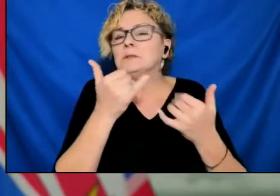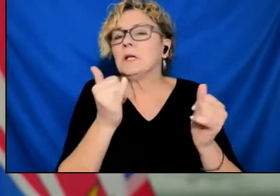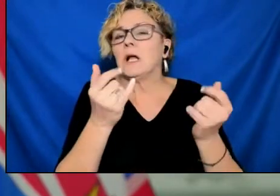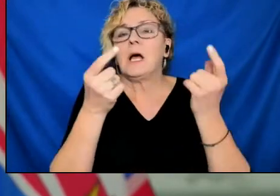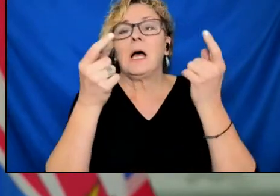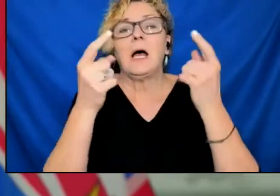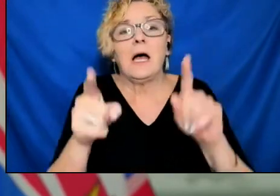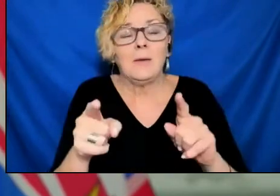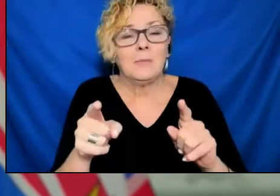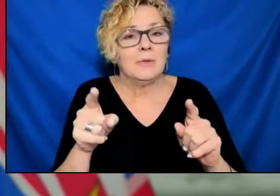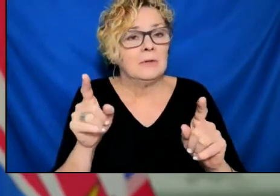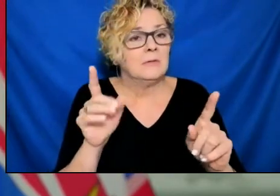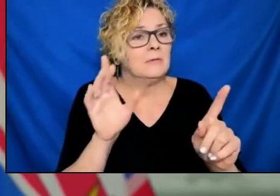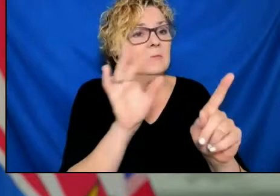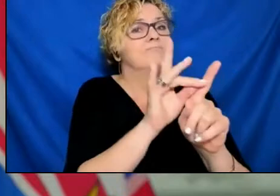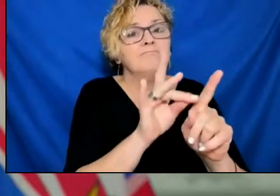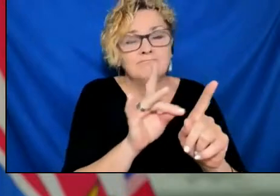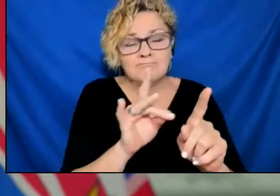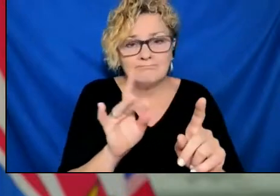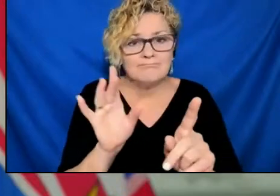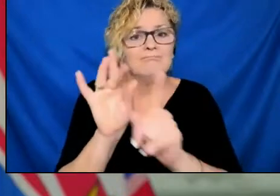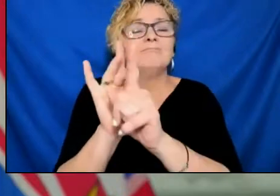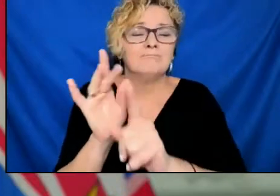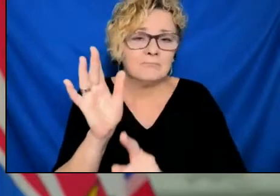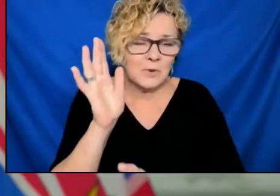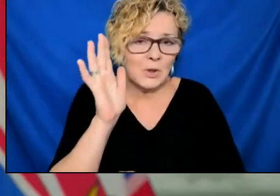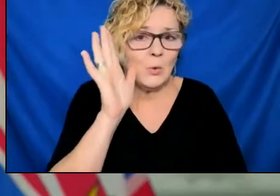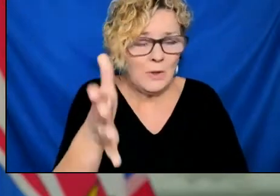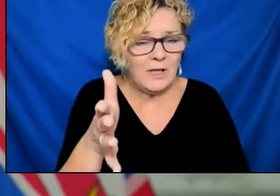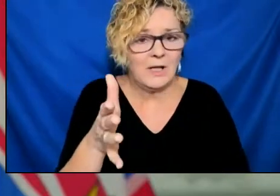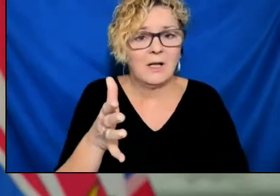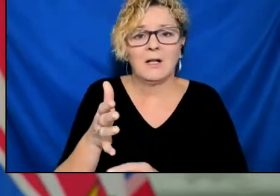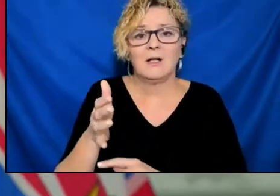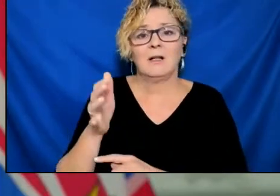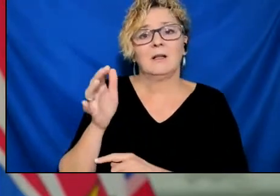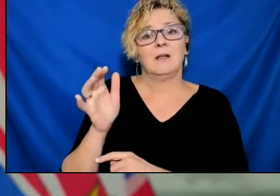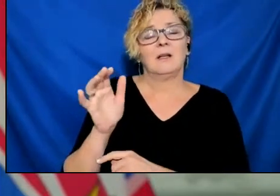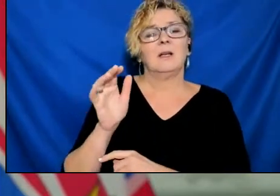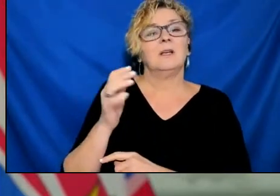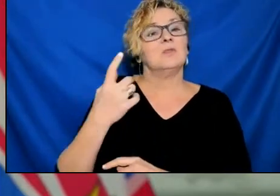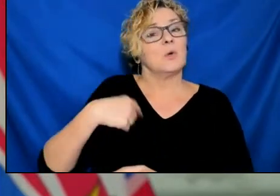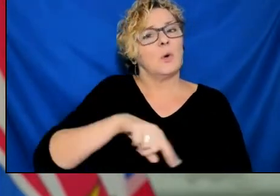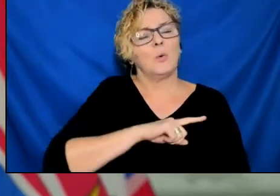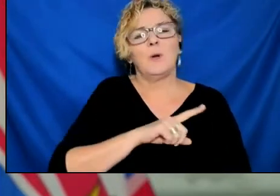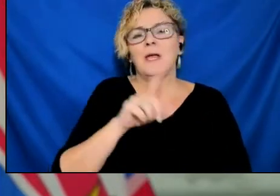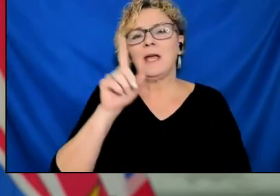This is just what happens when you have a highly infectious